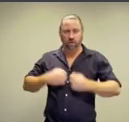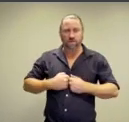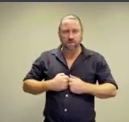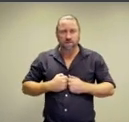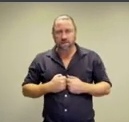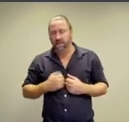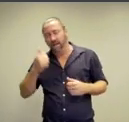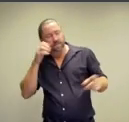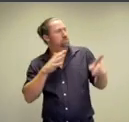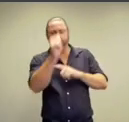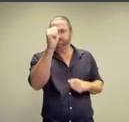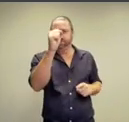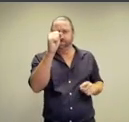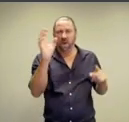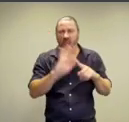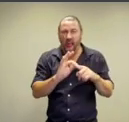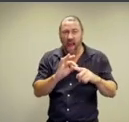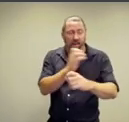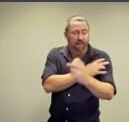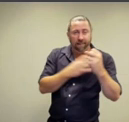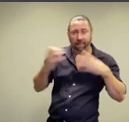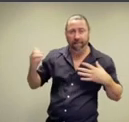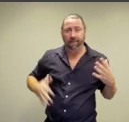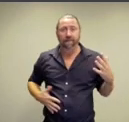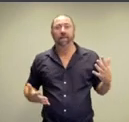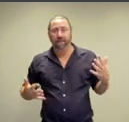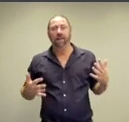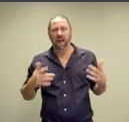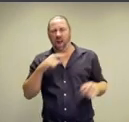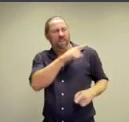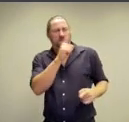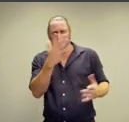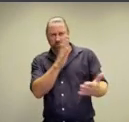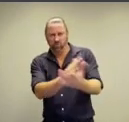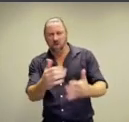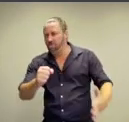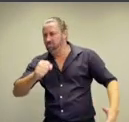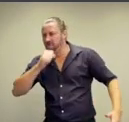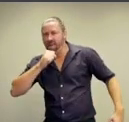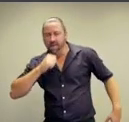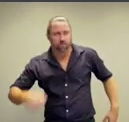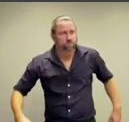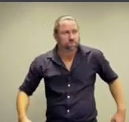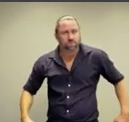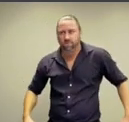motorbike jackets which really became a new version of masculinity at this